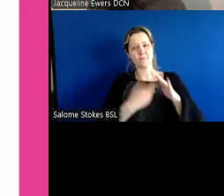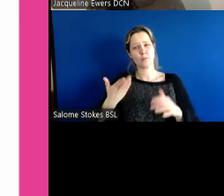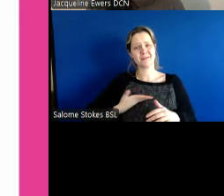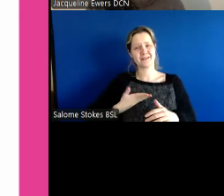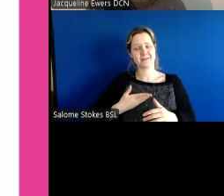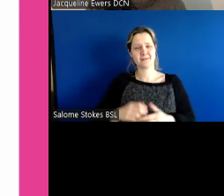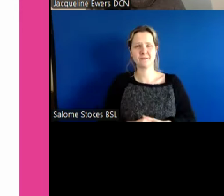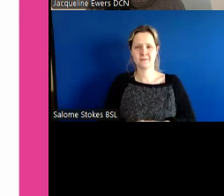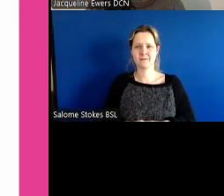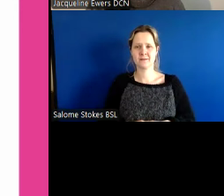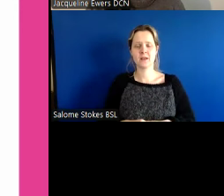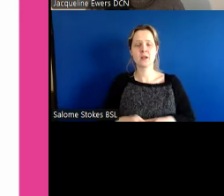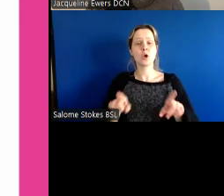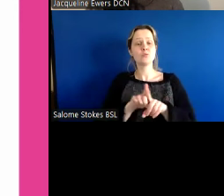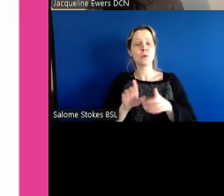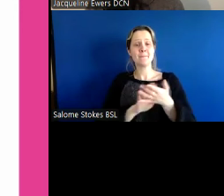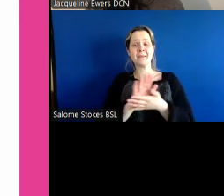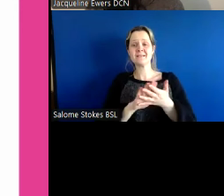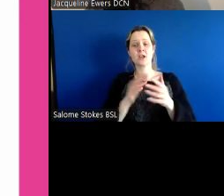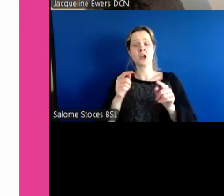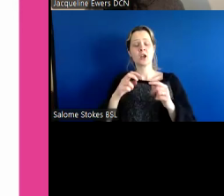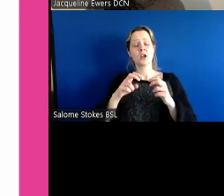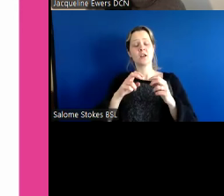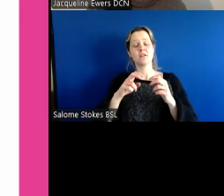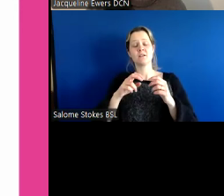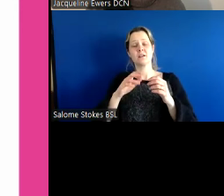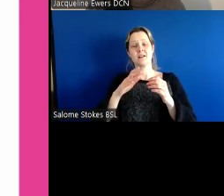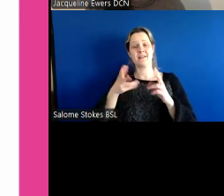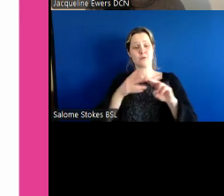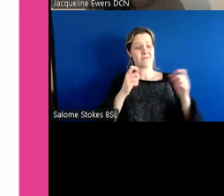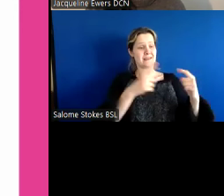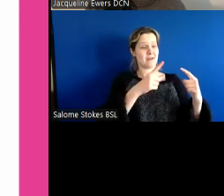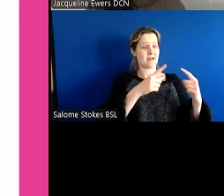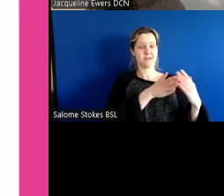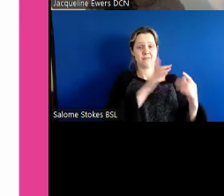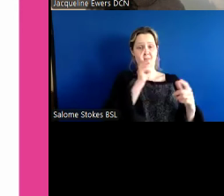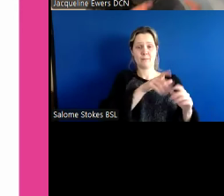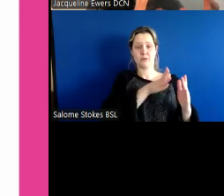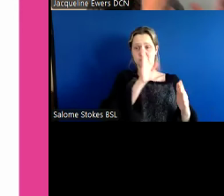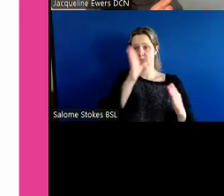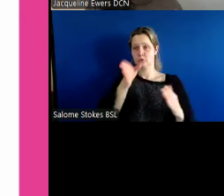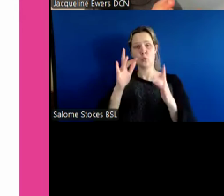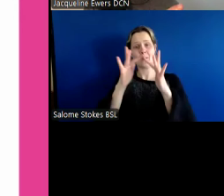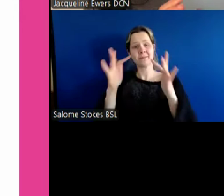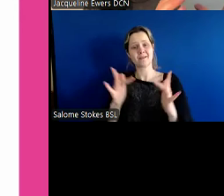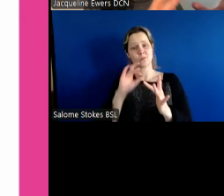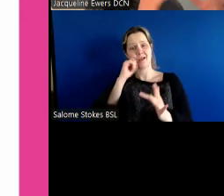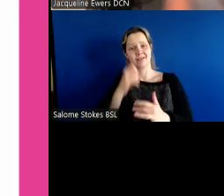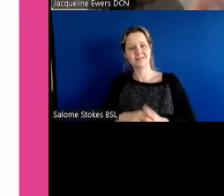Of course, it drives traffic to your website. It's really effective at doing that because a lot of the time the people